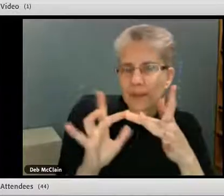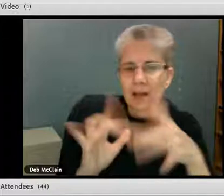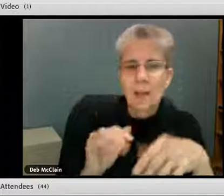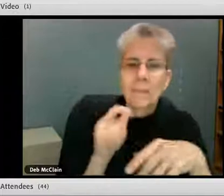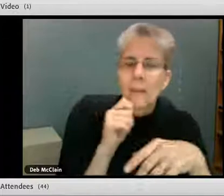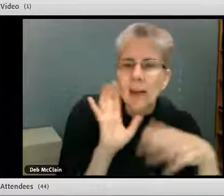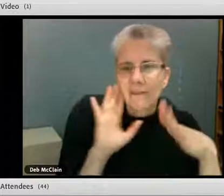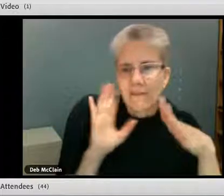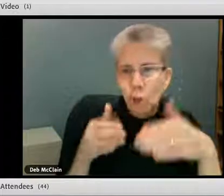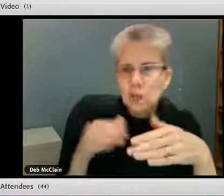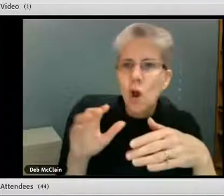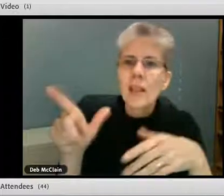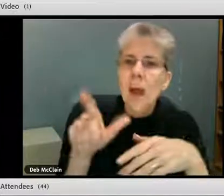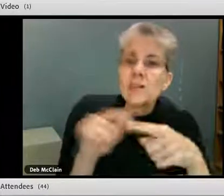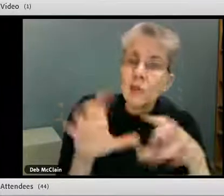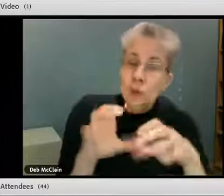you know that there's a program for everything.